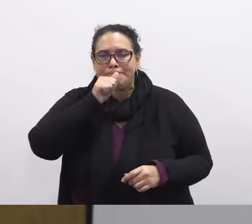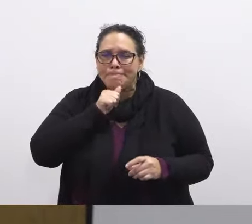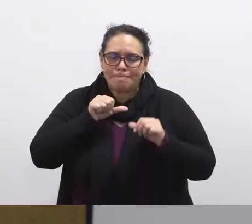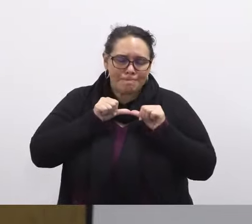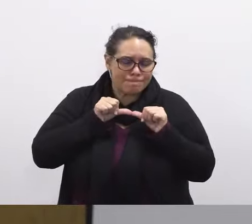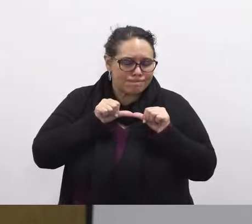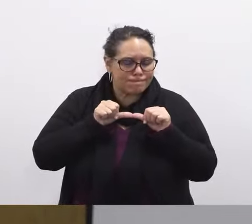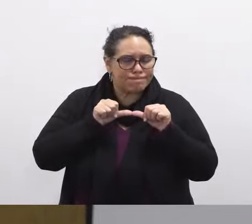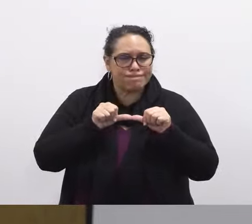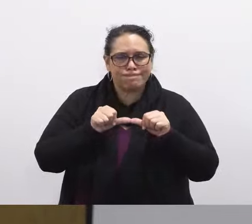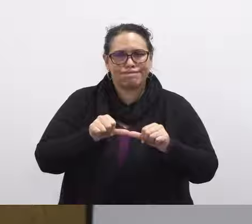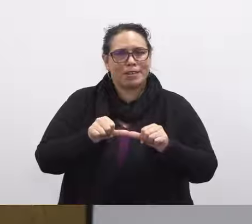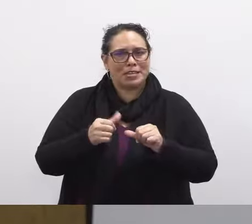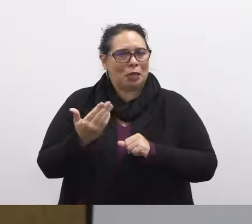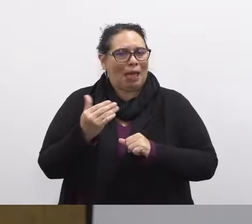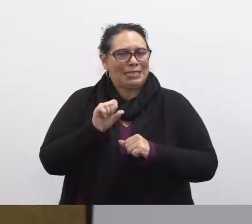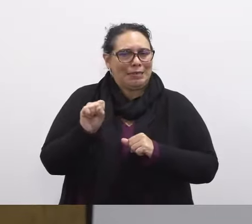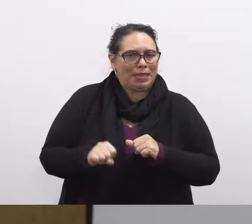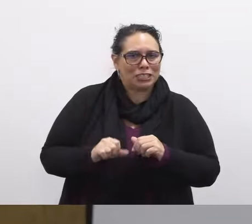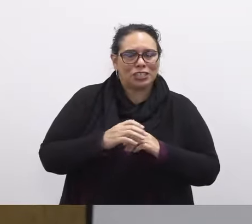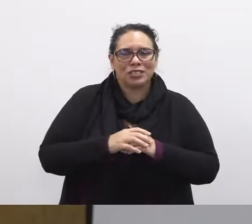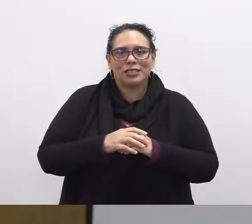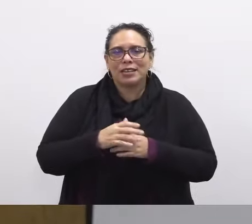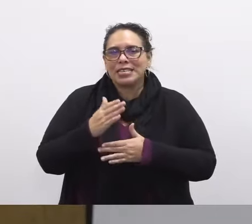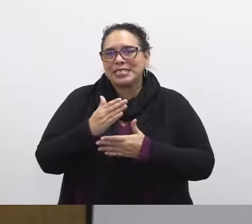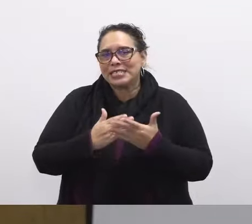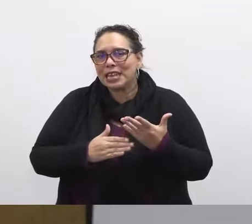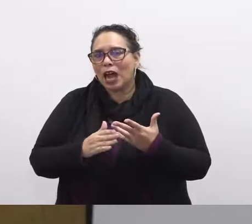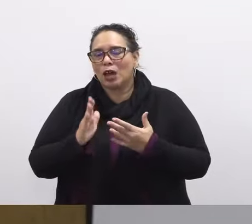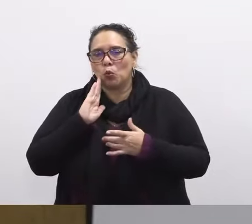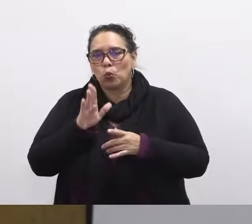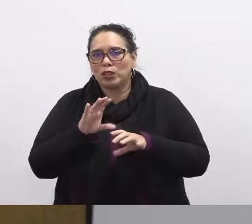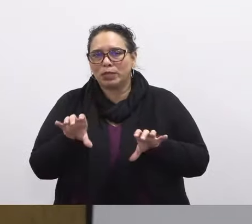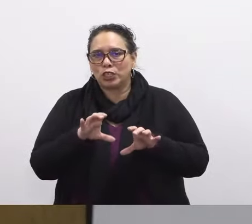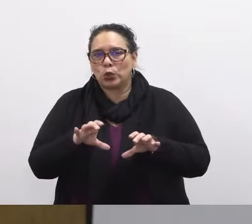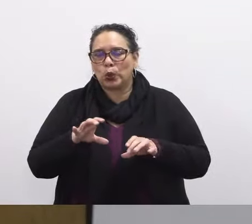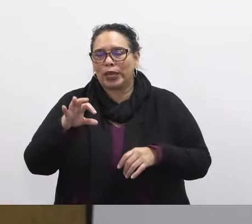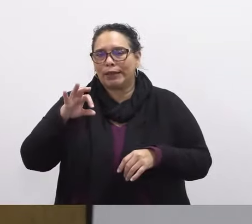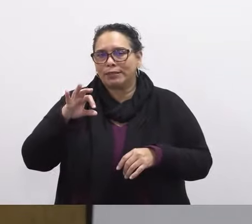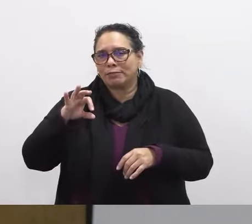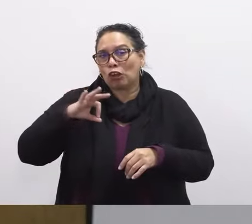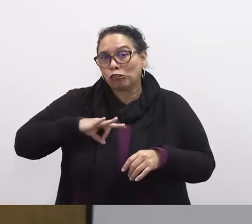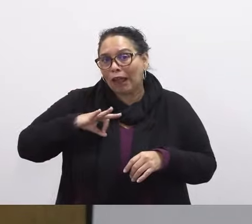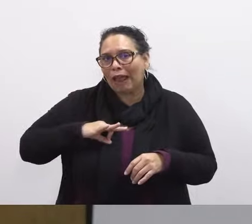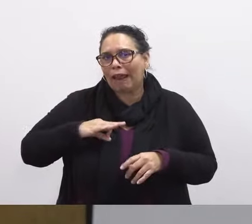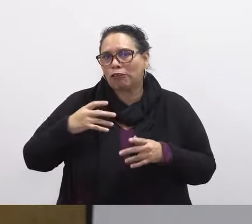and then there's gonna be some that need to do some credit recovery. So, I'm going to implore our parents and our students